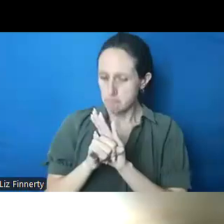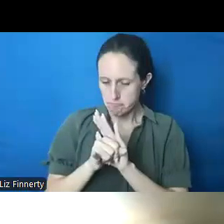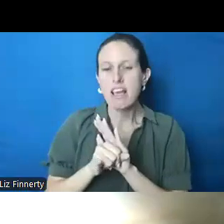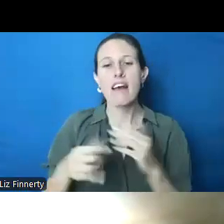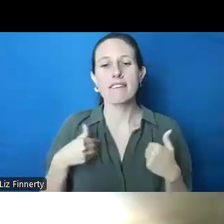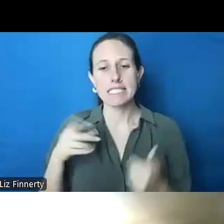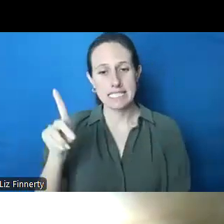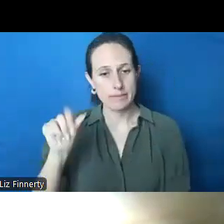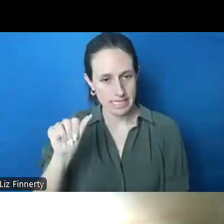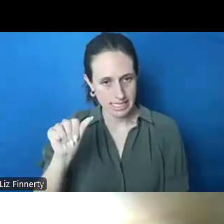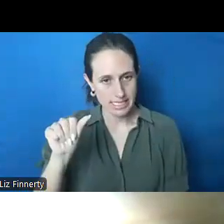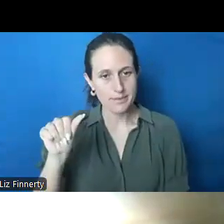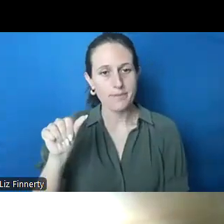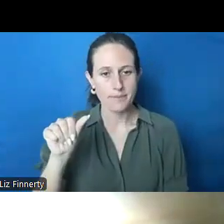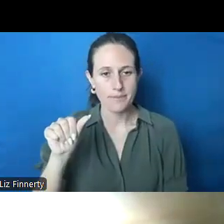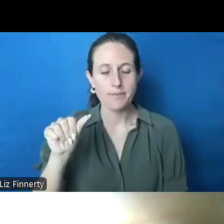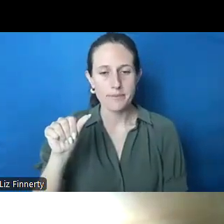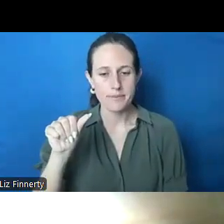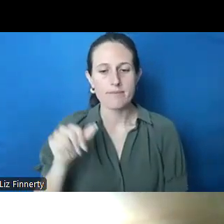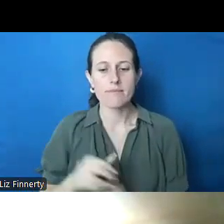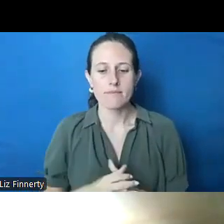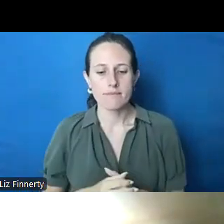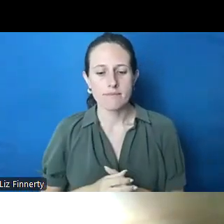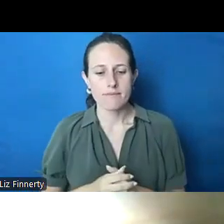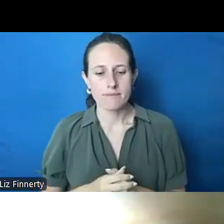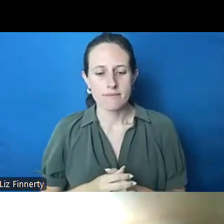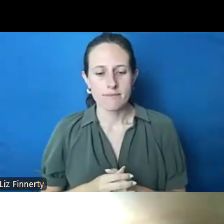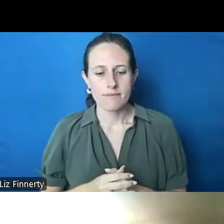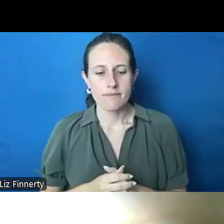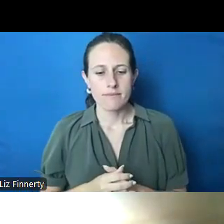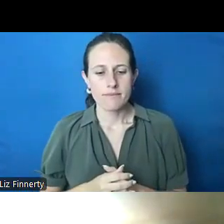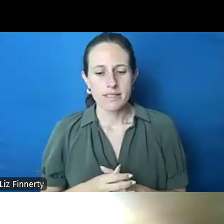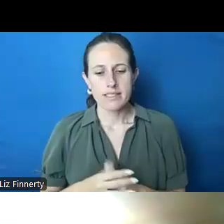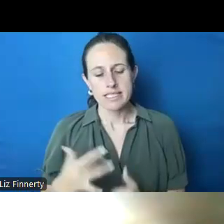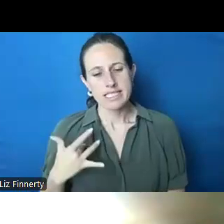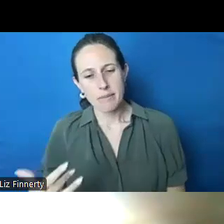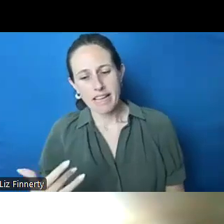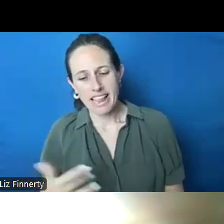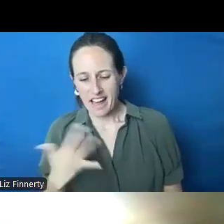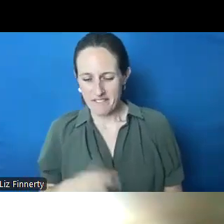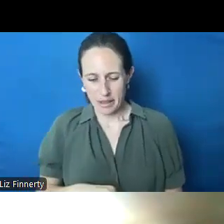identify as a person with a disability. I feel most proud of that identities when I'm in